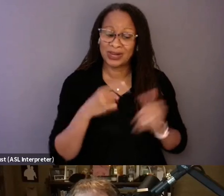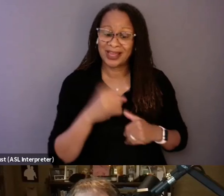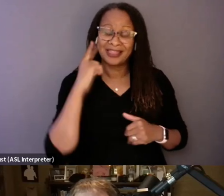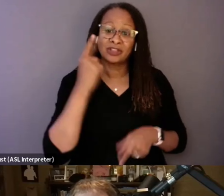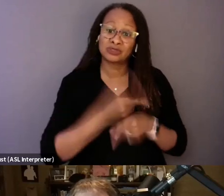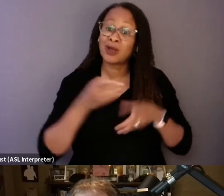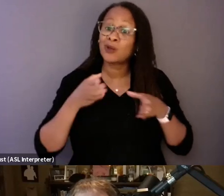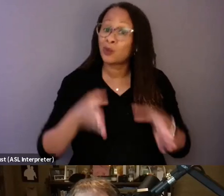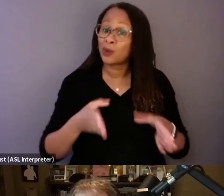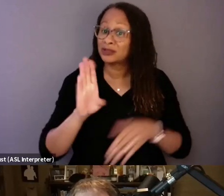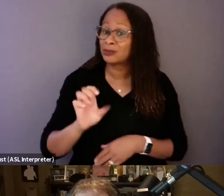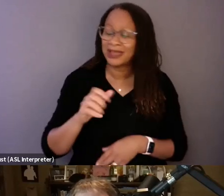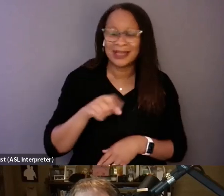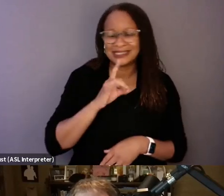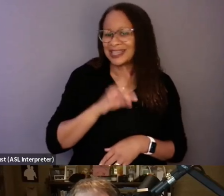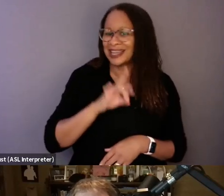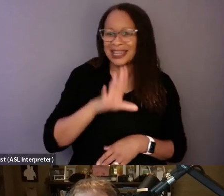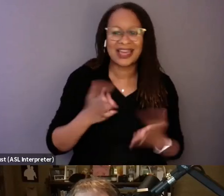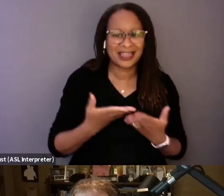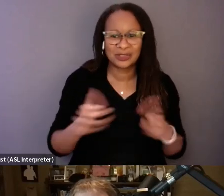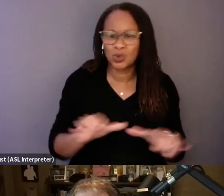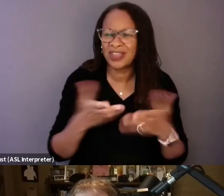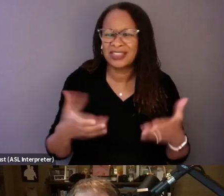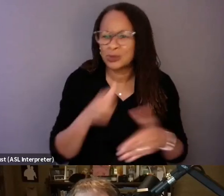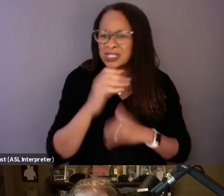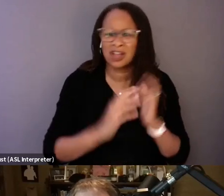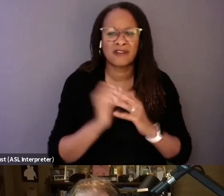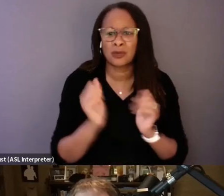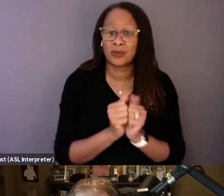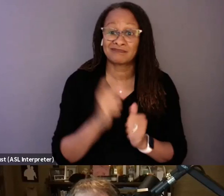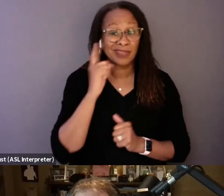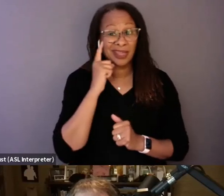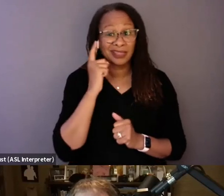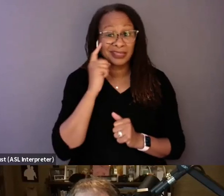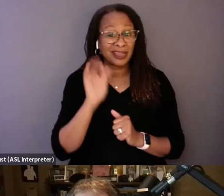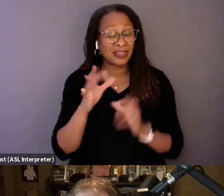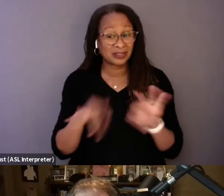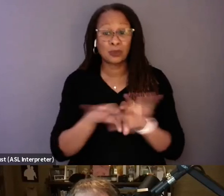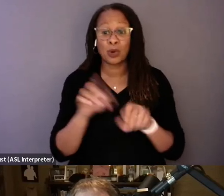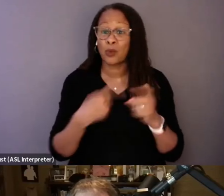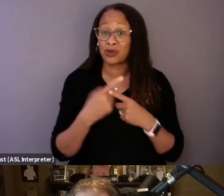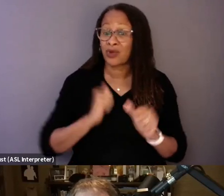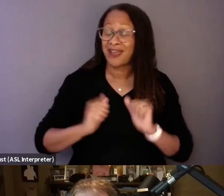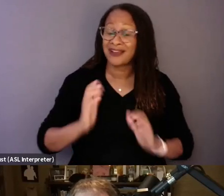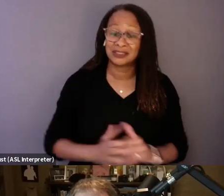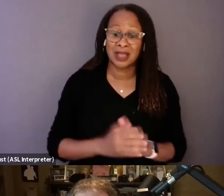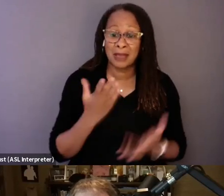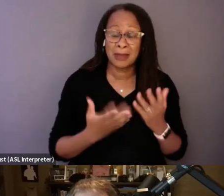He really didn't like doing things he was uncomfortable with and I think that's important when you're an actor. Yeah. I mean, you might want to go out of your comfort zone.